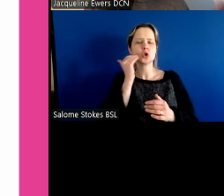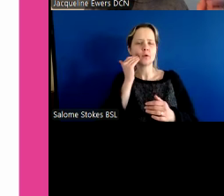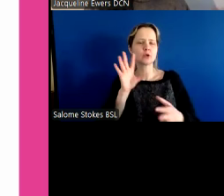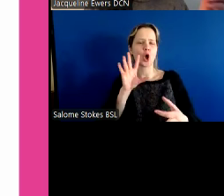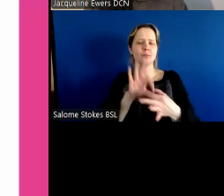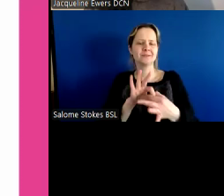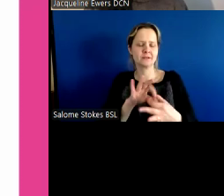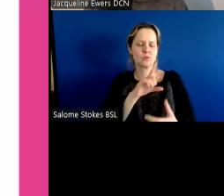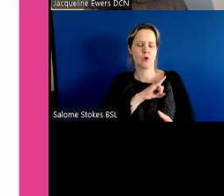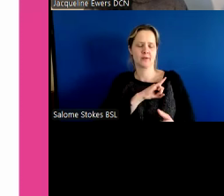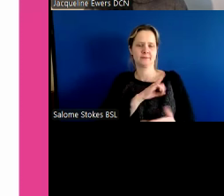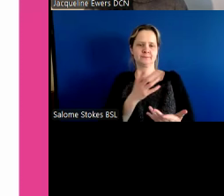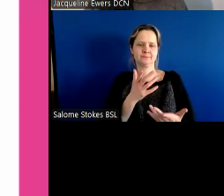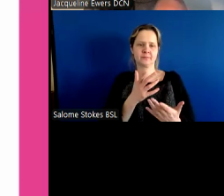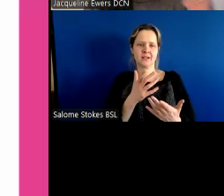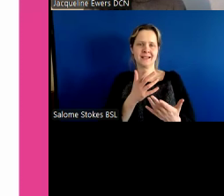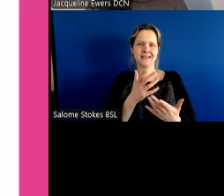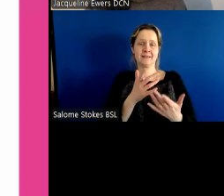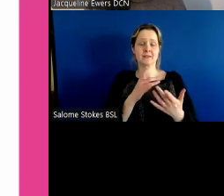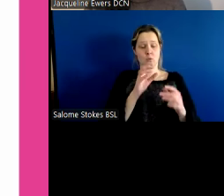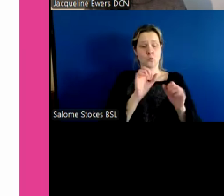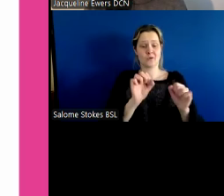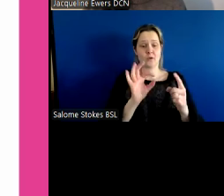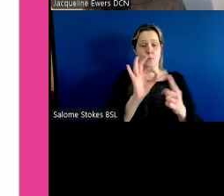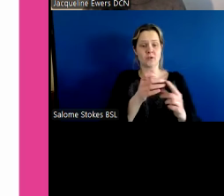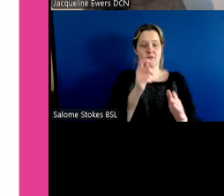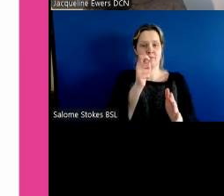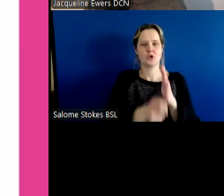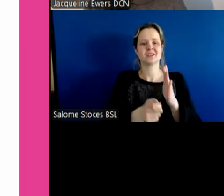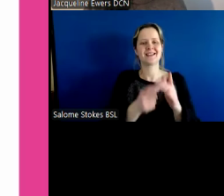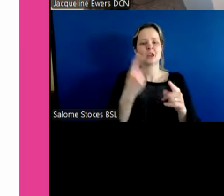at the point of purchase is that it's the quickest way to grow your contact list.